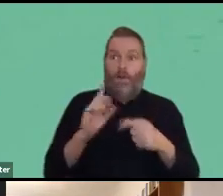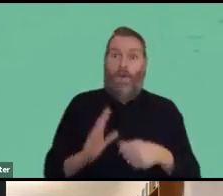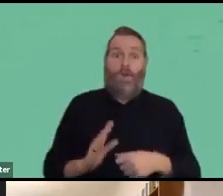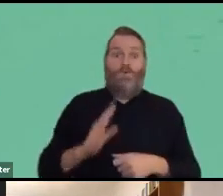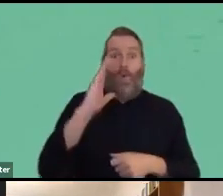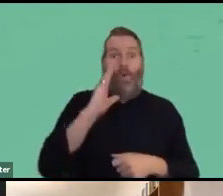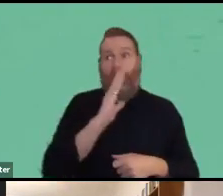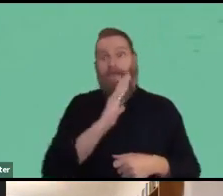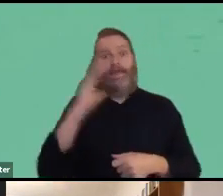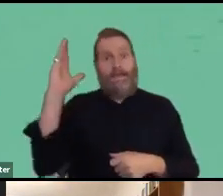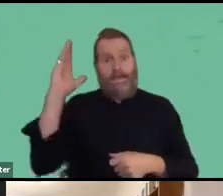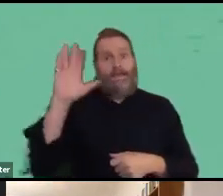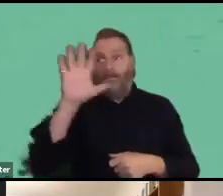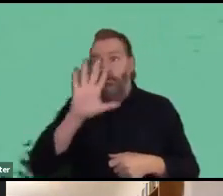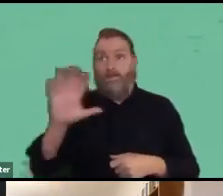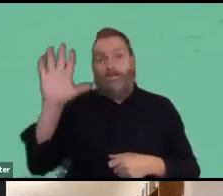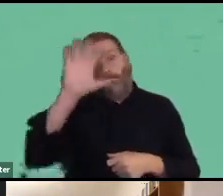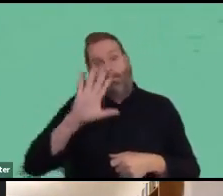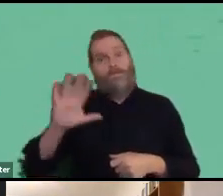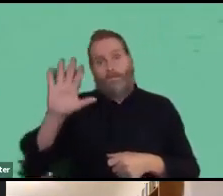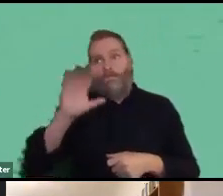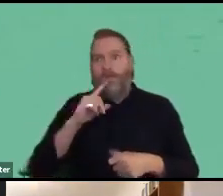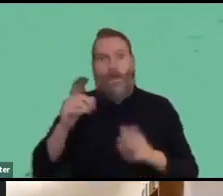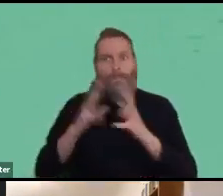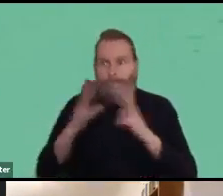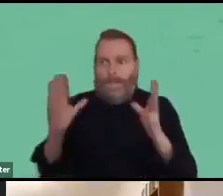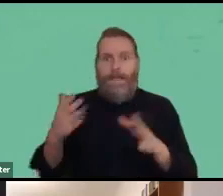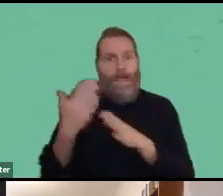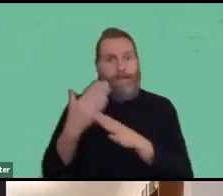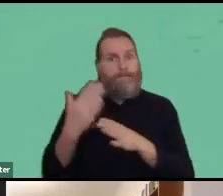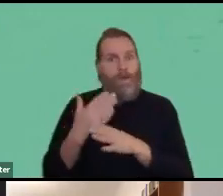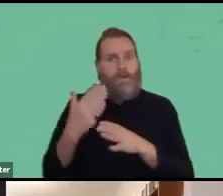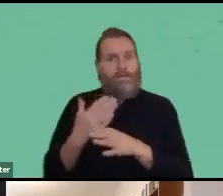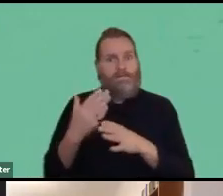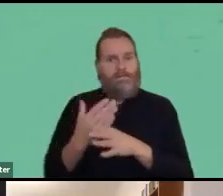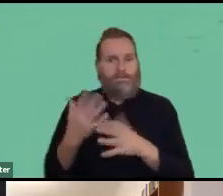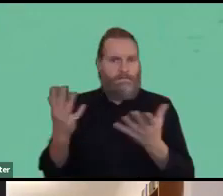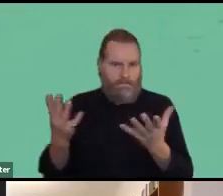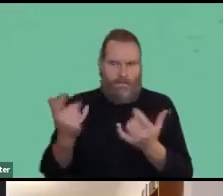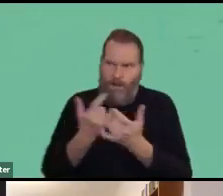country that was promised to be levelled up, can we highlight this inconsistency and Vikki